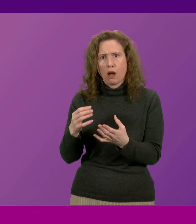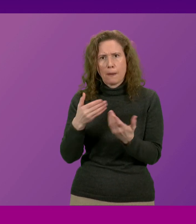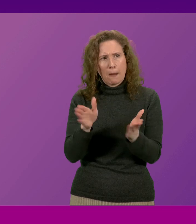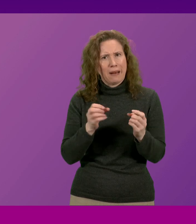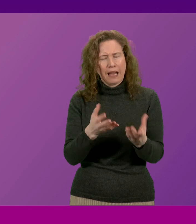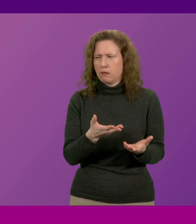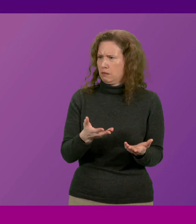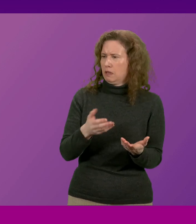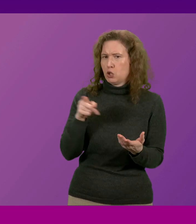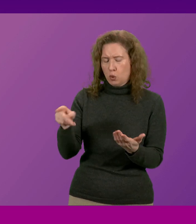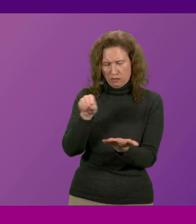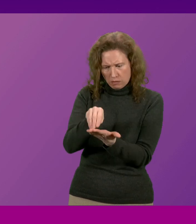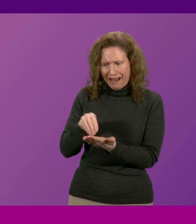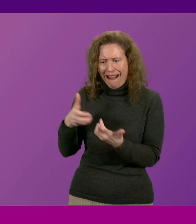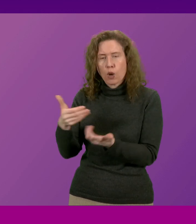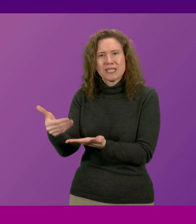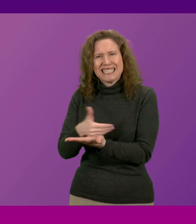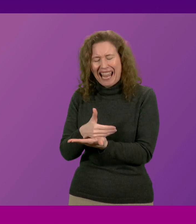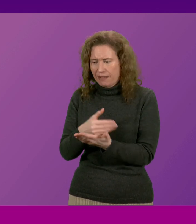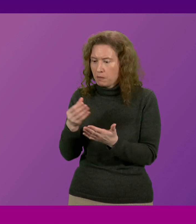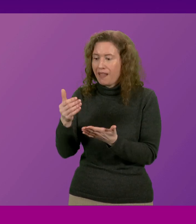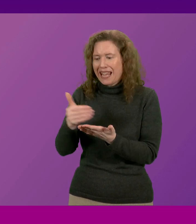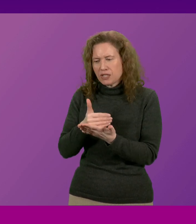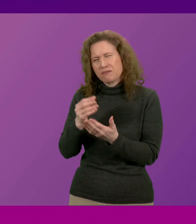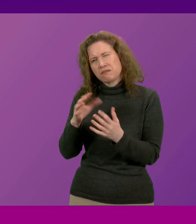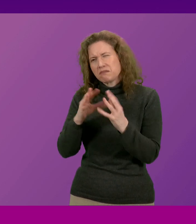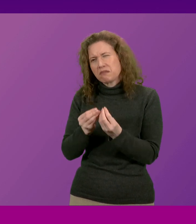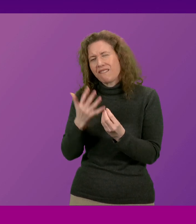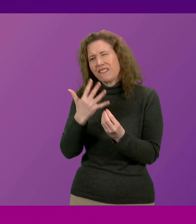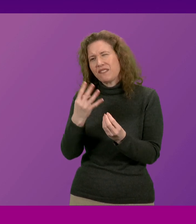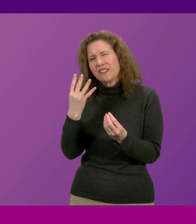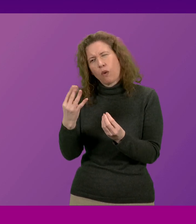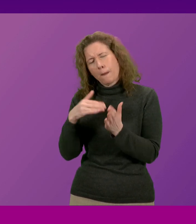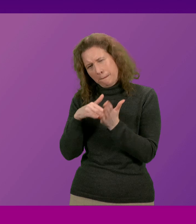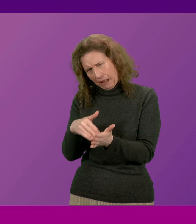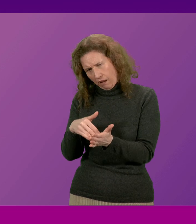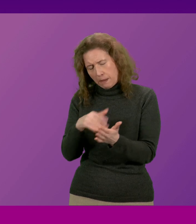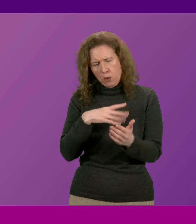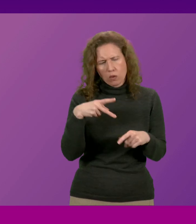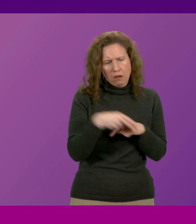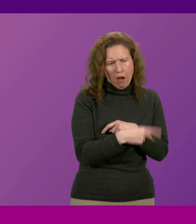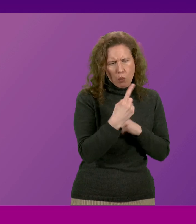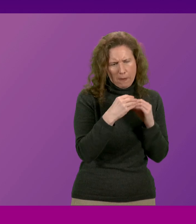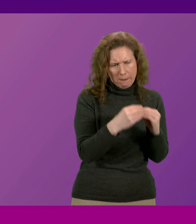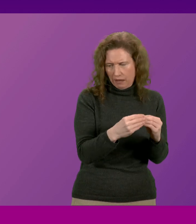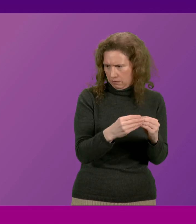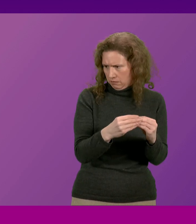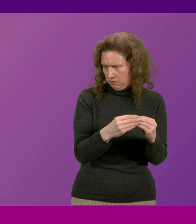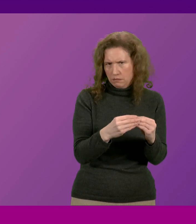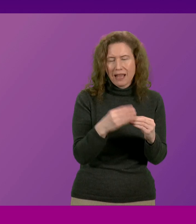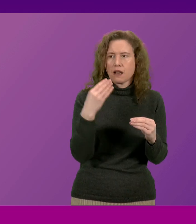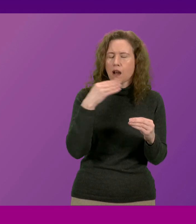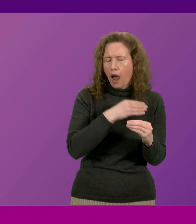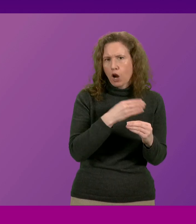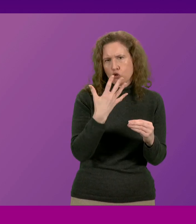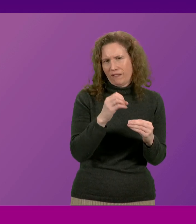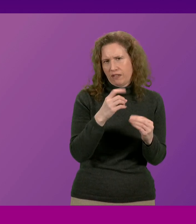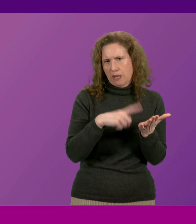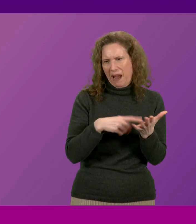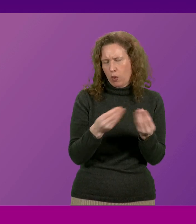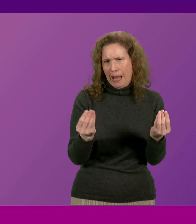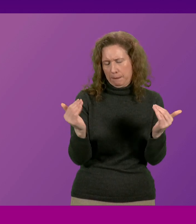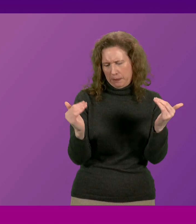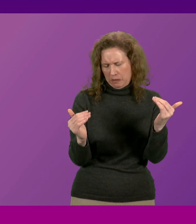The savings that he has identified total £54 million. There is a £950 million gaping hole—